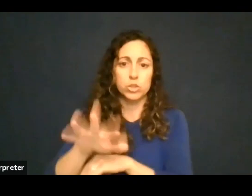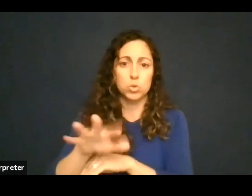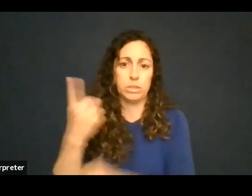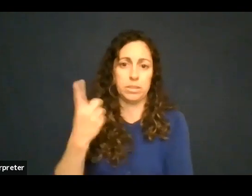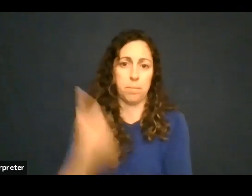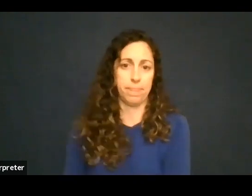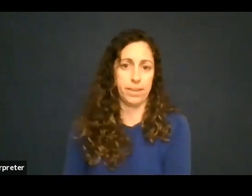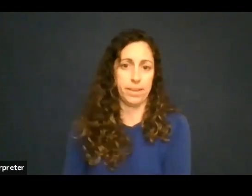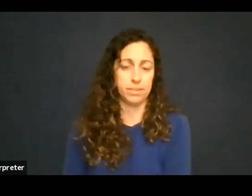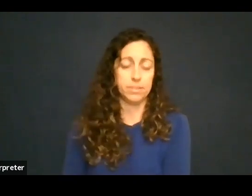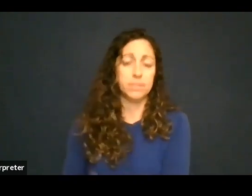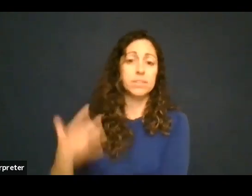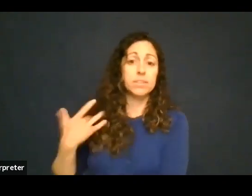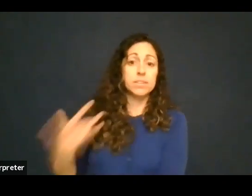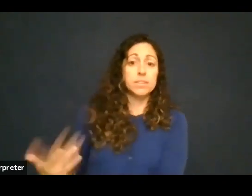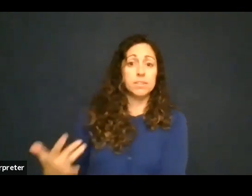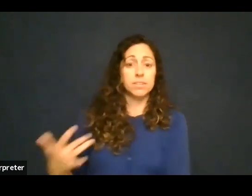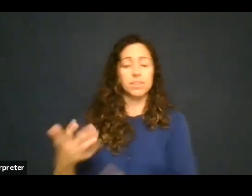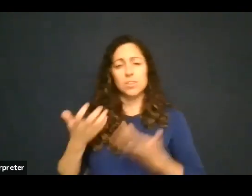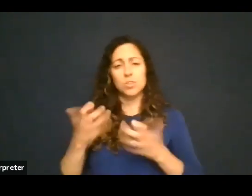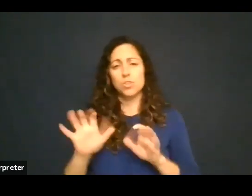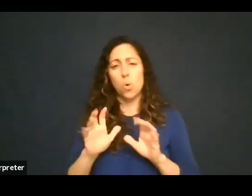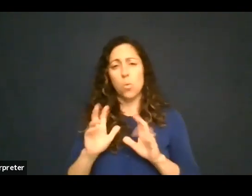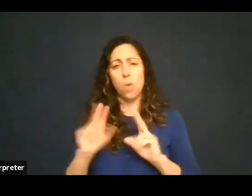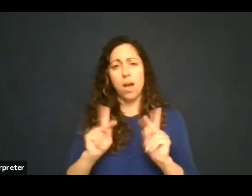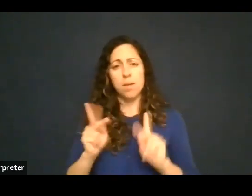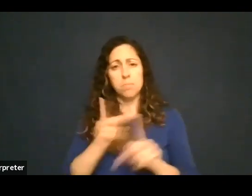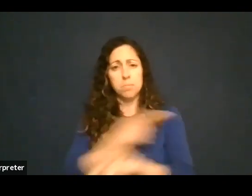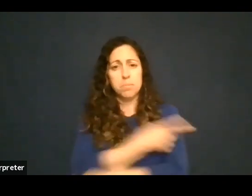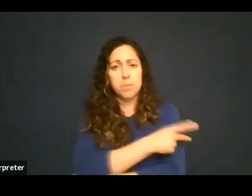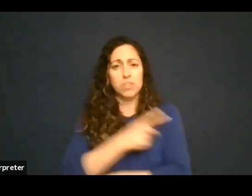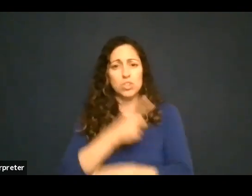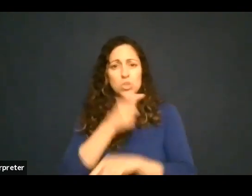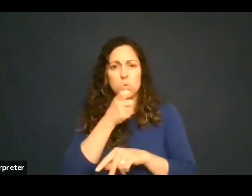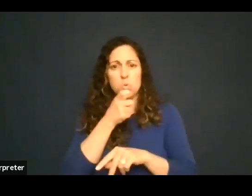patients, just for technical reasons. Then, as you advance the program,